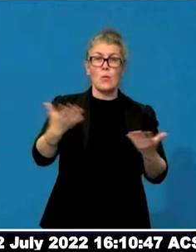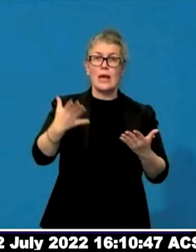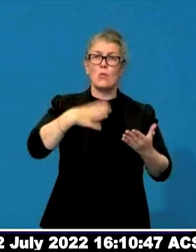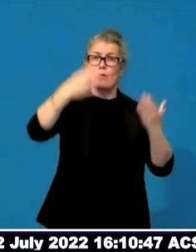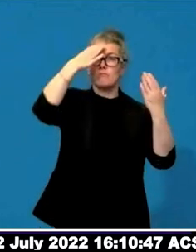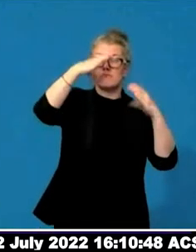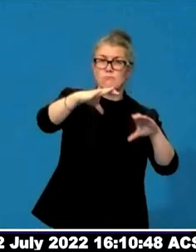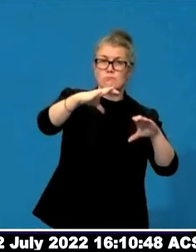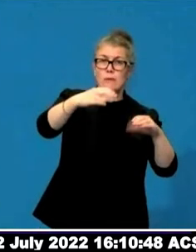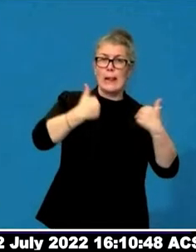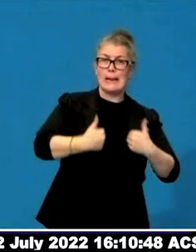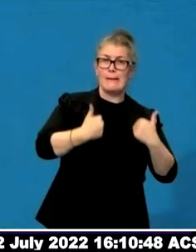living arrangements.